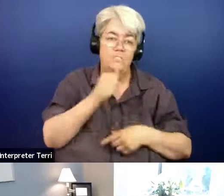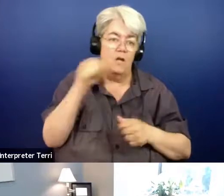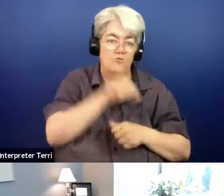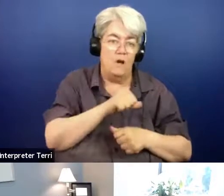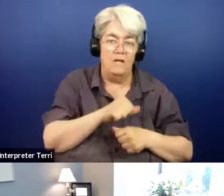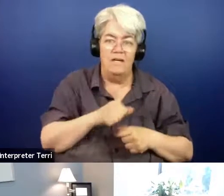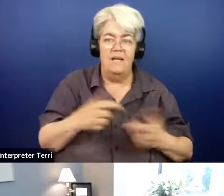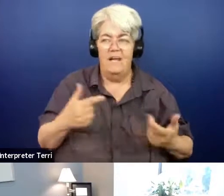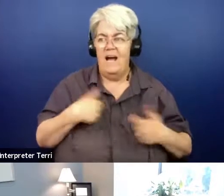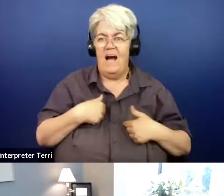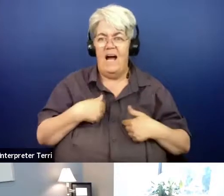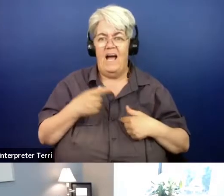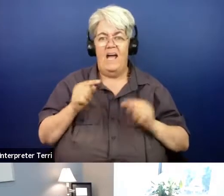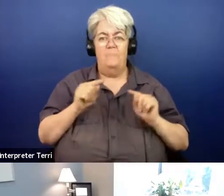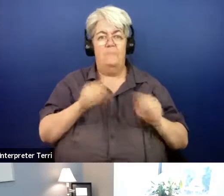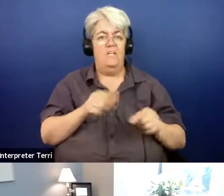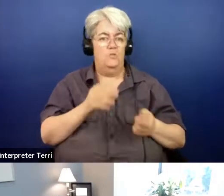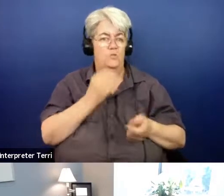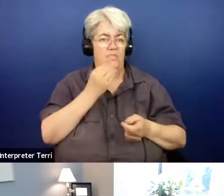at dinner the night. A glass of wine